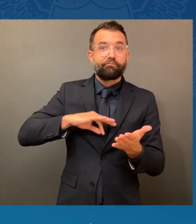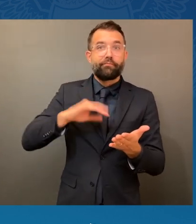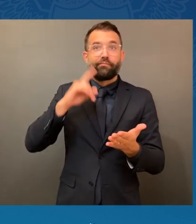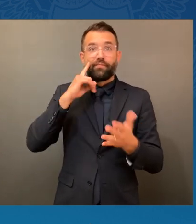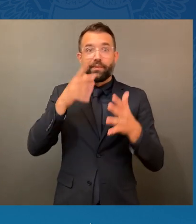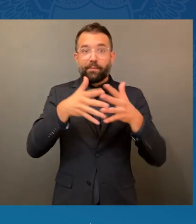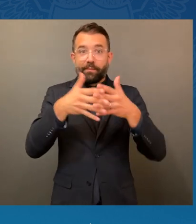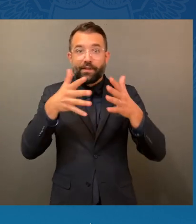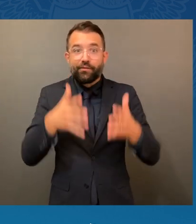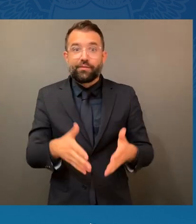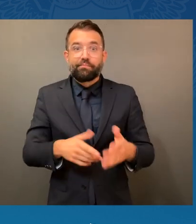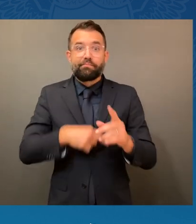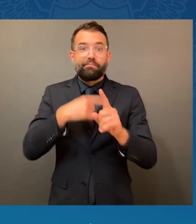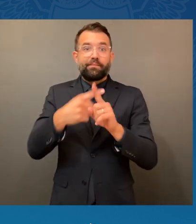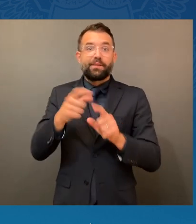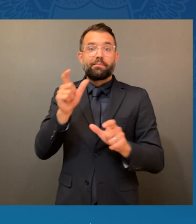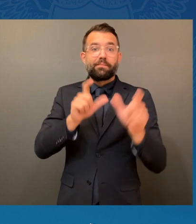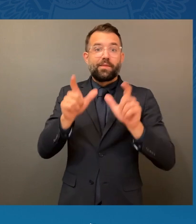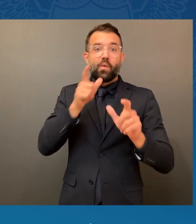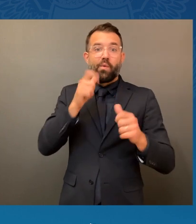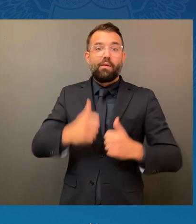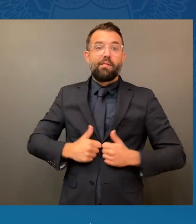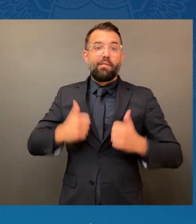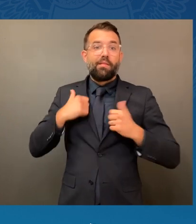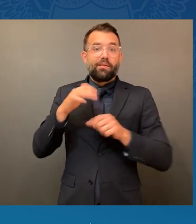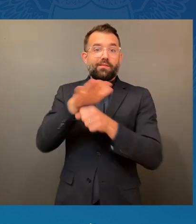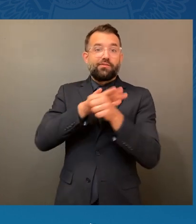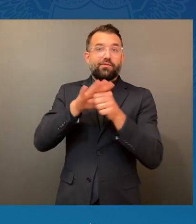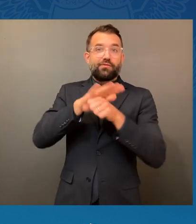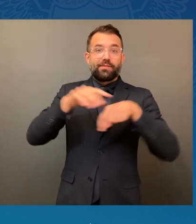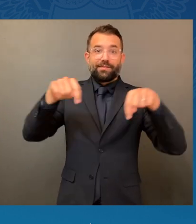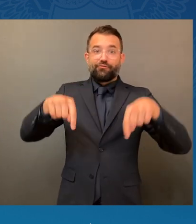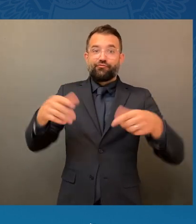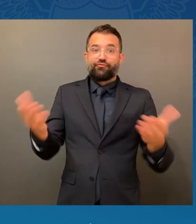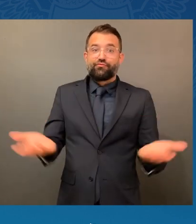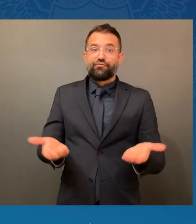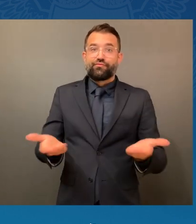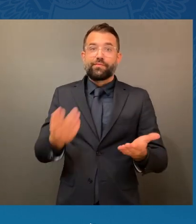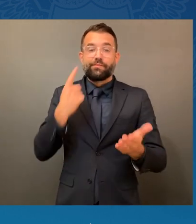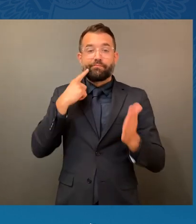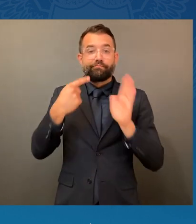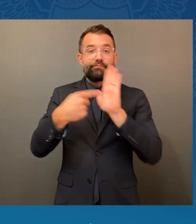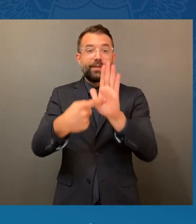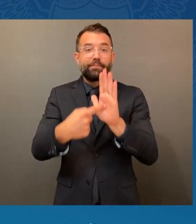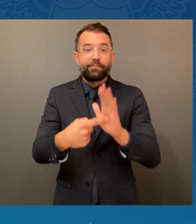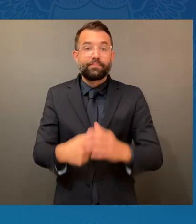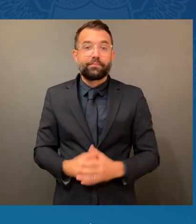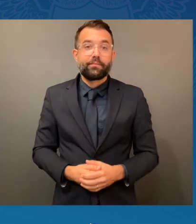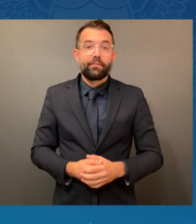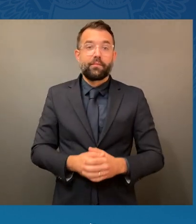principles such as the respect for sovereignty and territorial integrity,